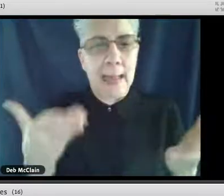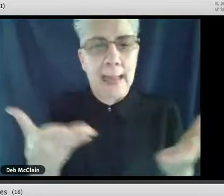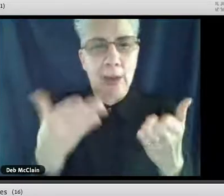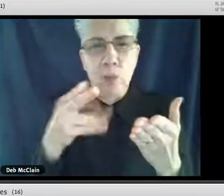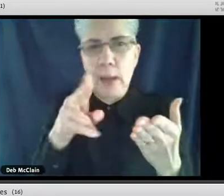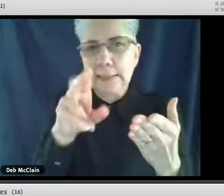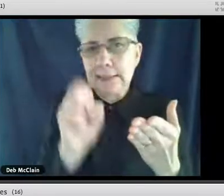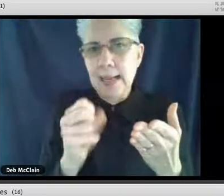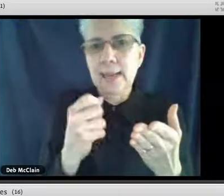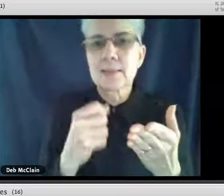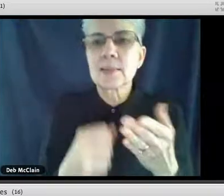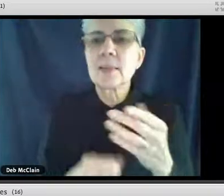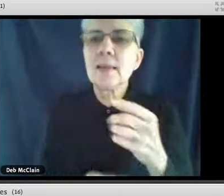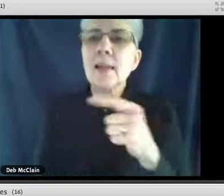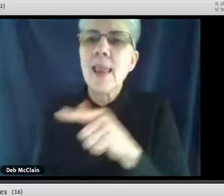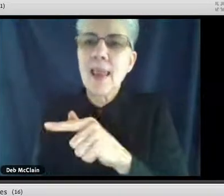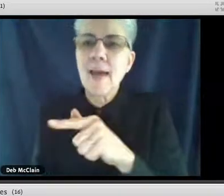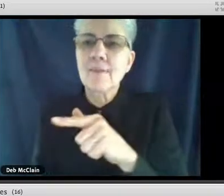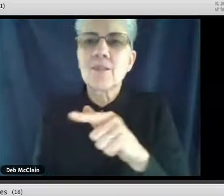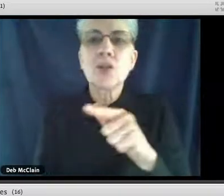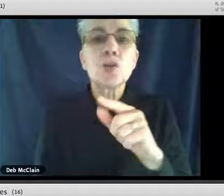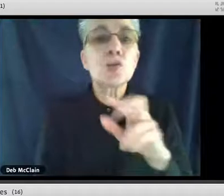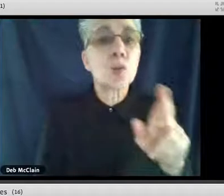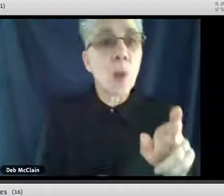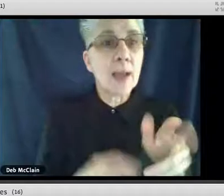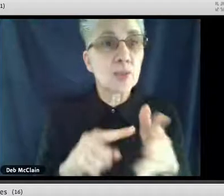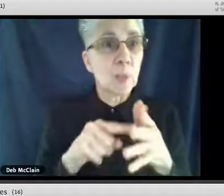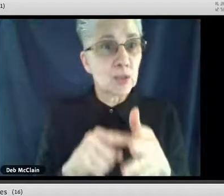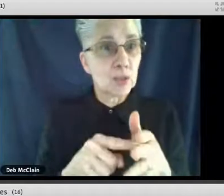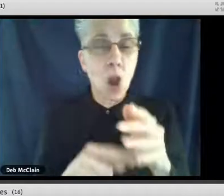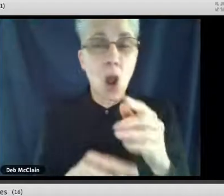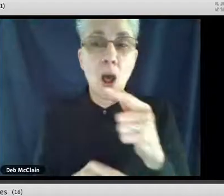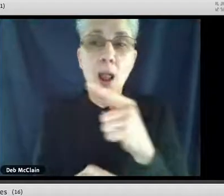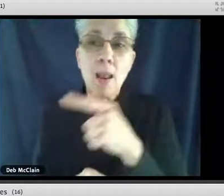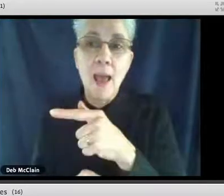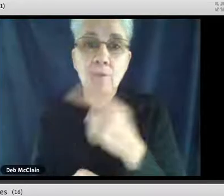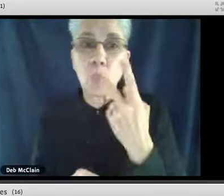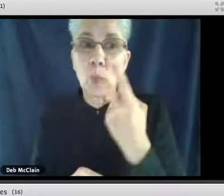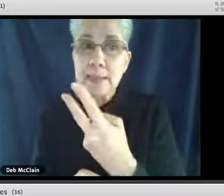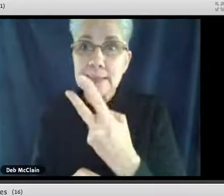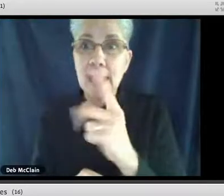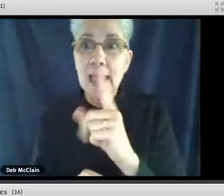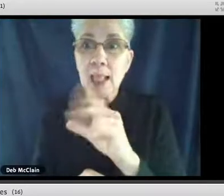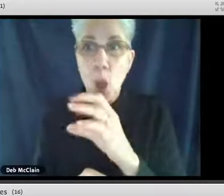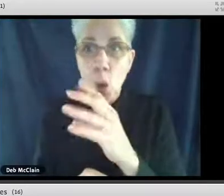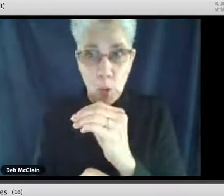we look left to right, so we start on that left corner. We see the logo. Our eyes sweep through the menu.